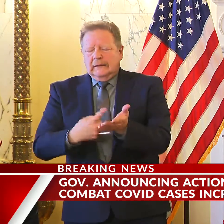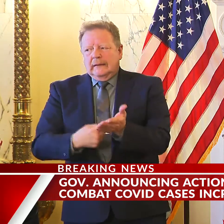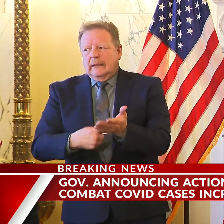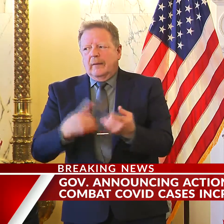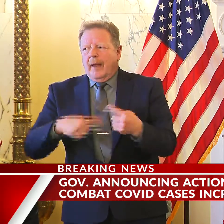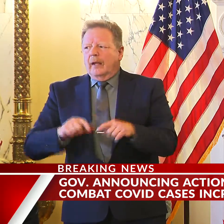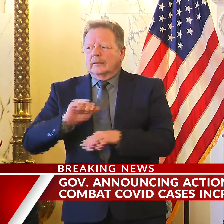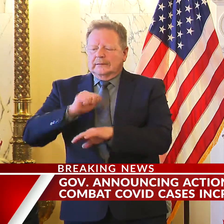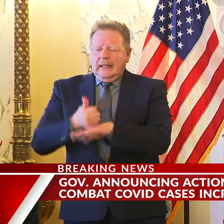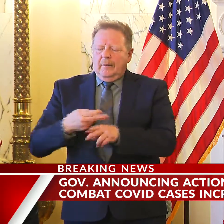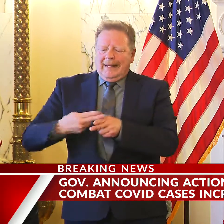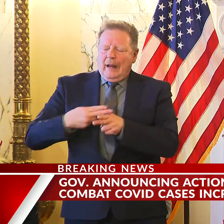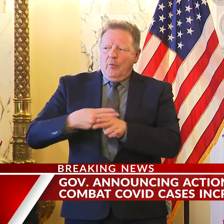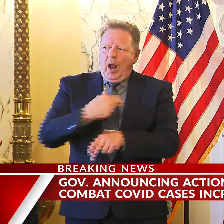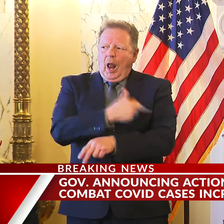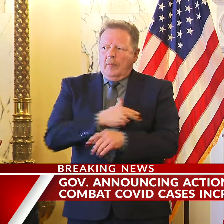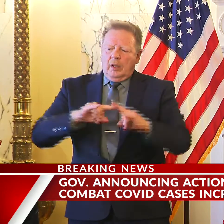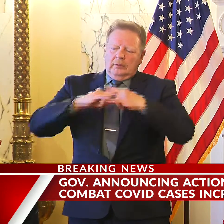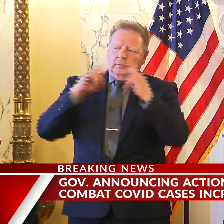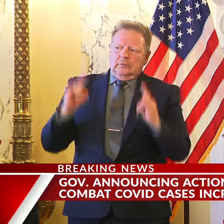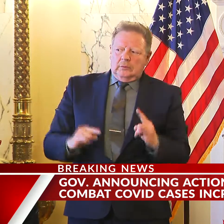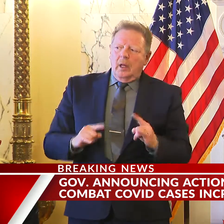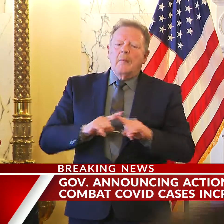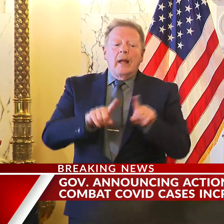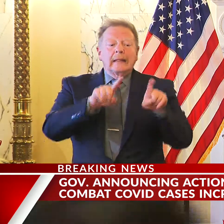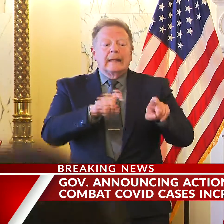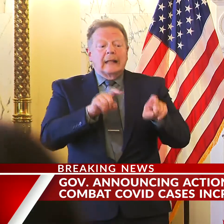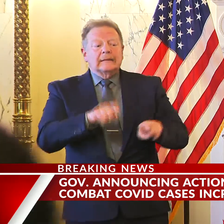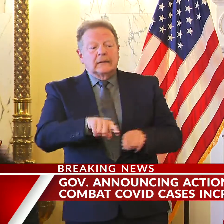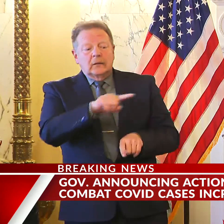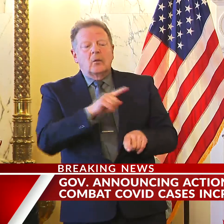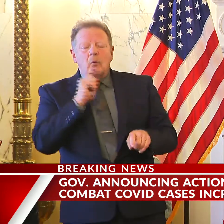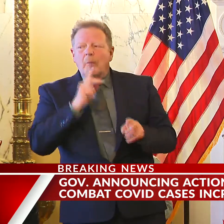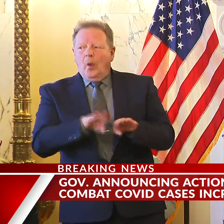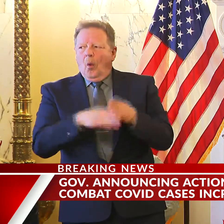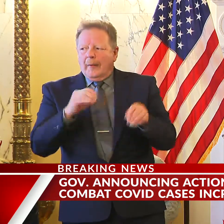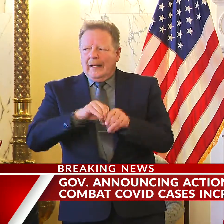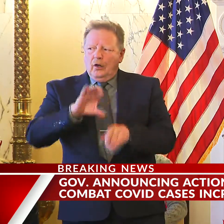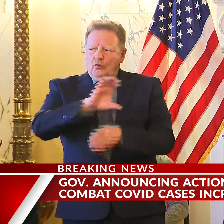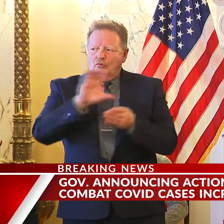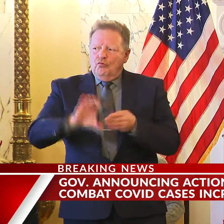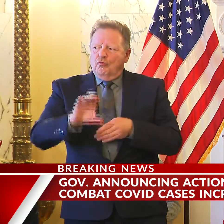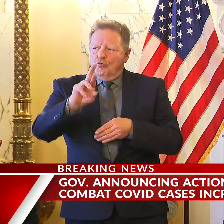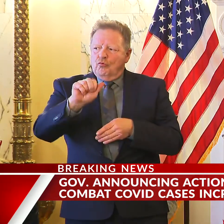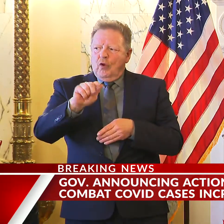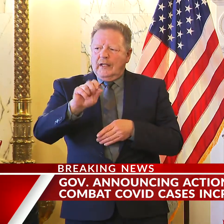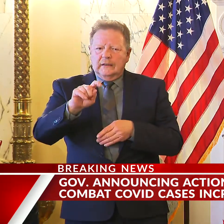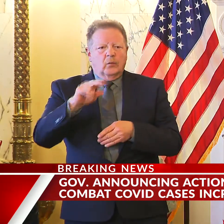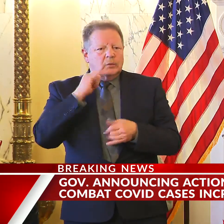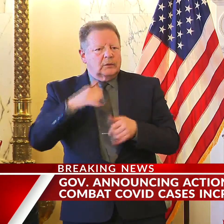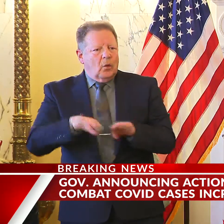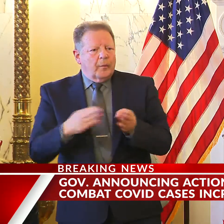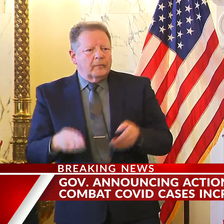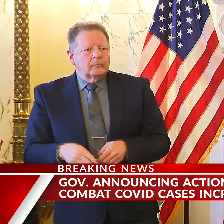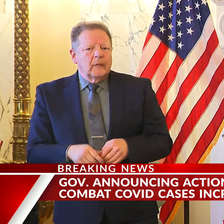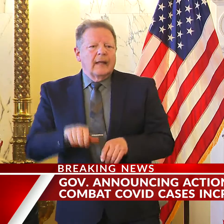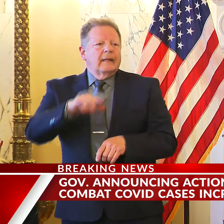SPEAK TO THAT AN HOUR AFTER WE'RE DONE WITH THE PRESS CONFERENCE. BUT RIGHT NOW, THAT'S NOT THAT'S NOT A CONSIDERATION. ALTHOUGH WE ARE KEEPING THE TESTING SITE